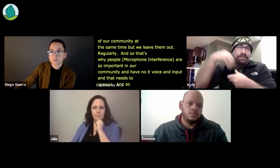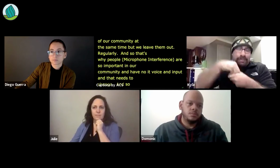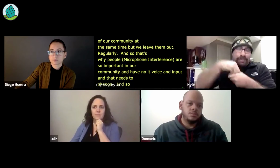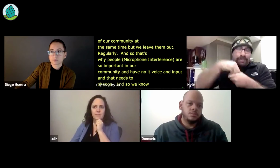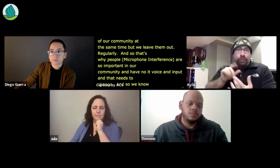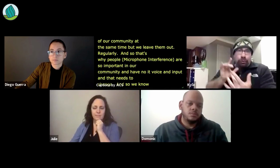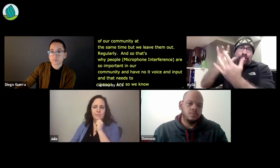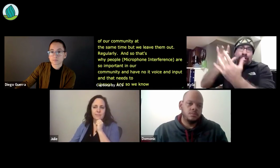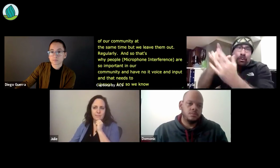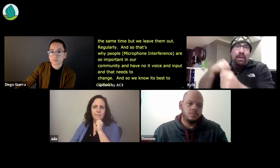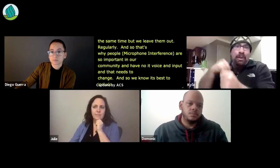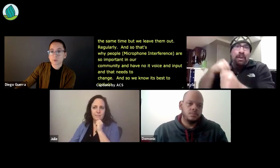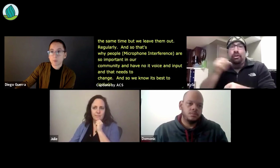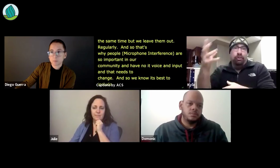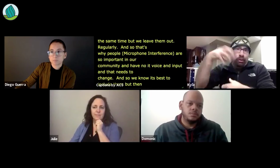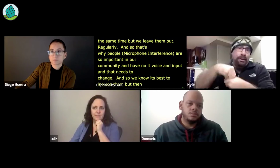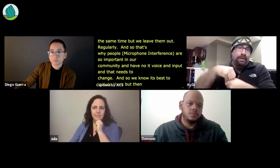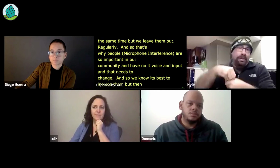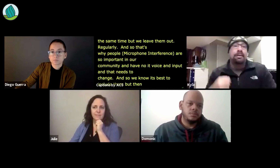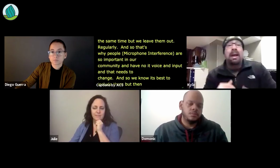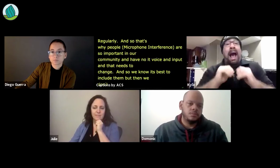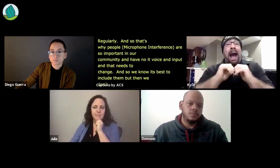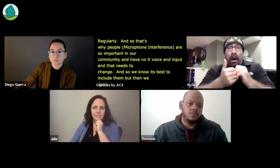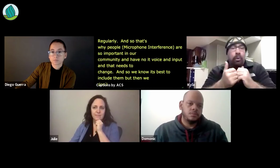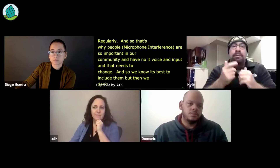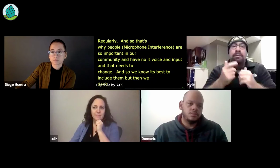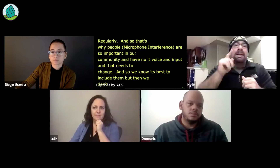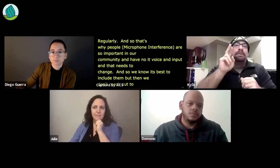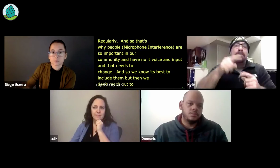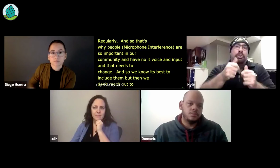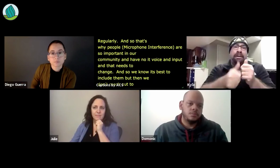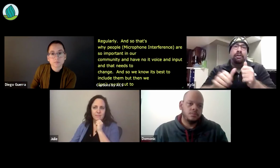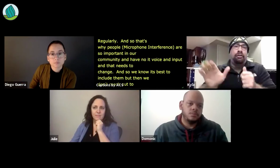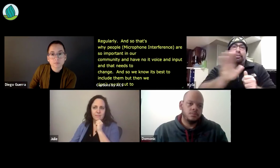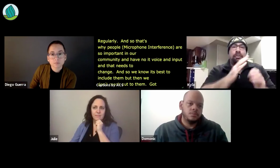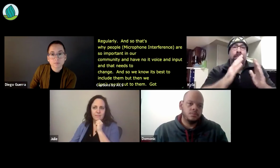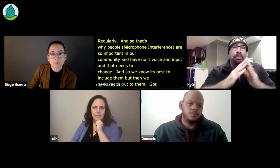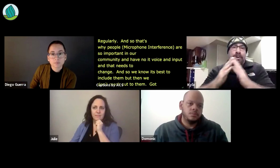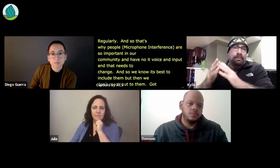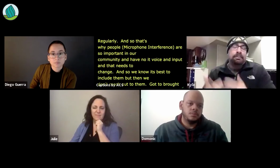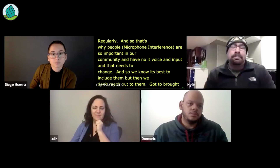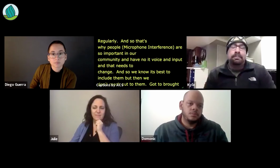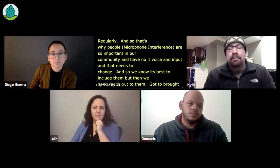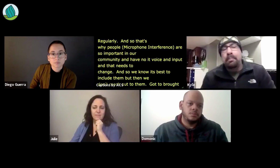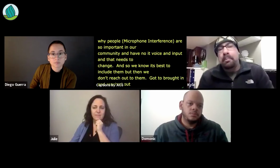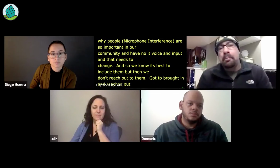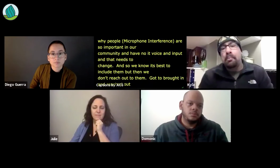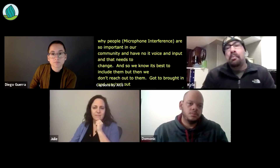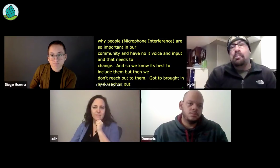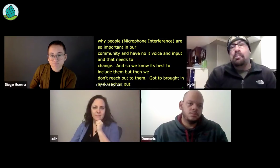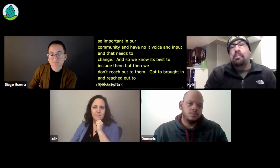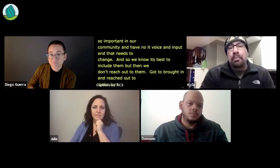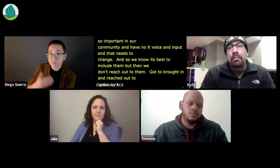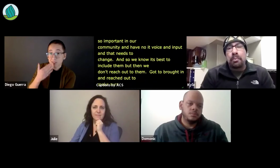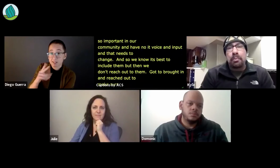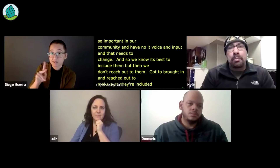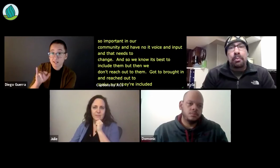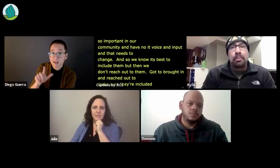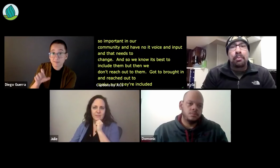to so they're included. Now the question is how. And each community is different, and we know this. This is Diego.